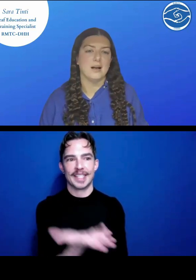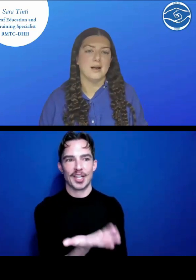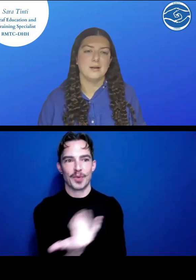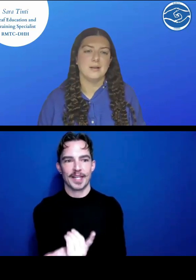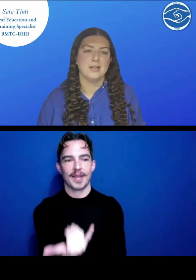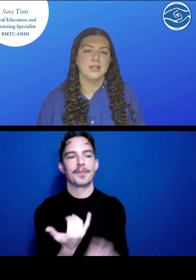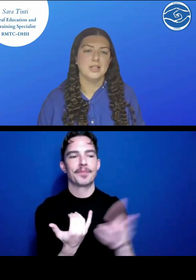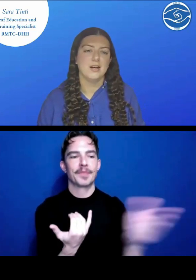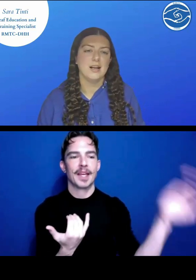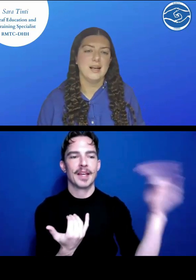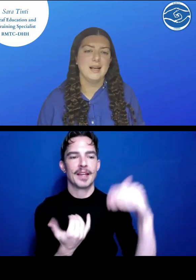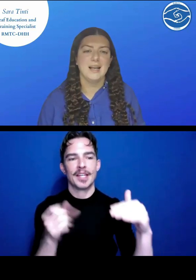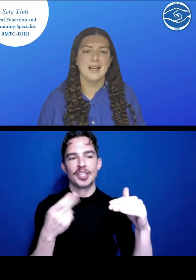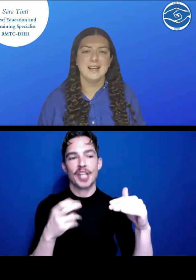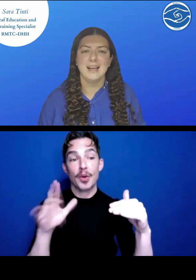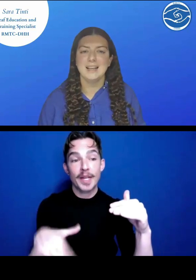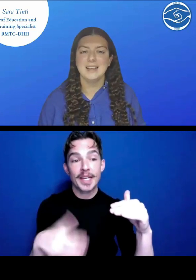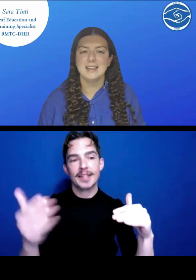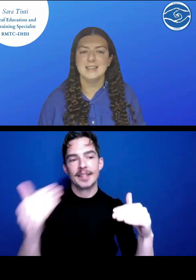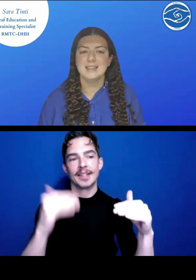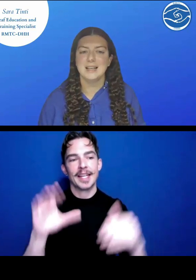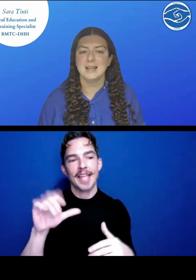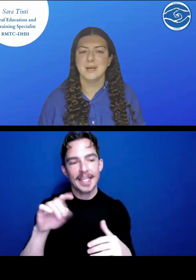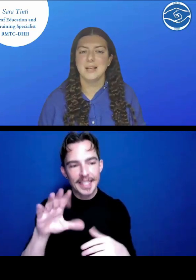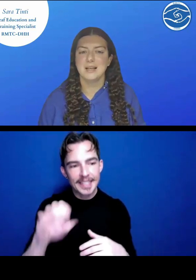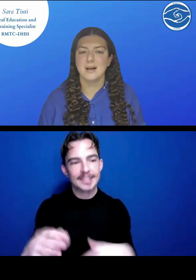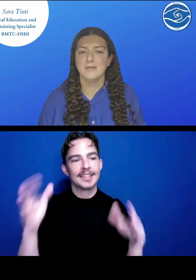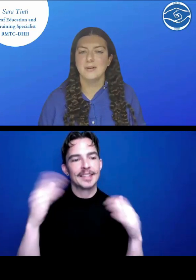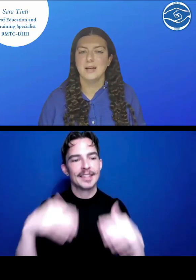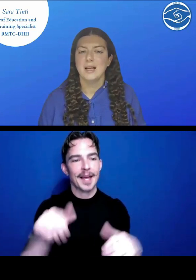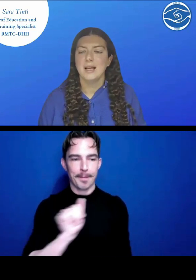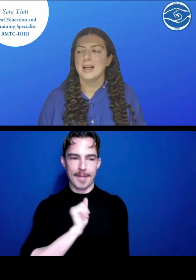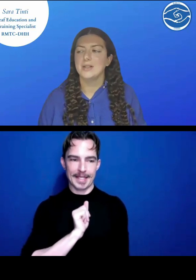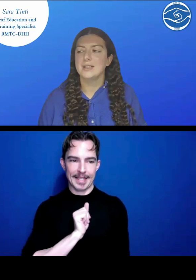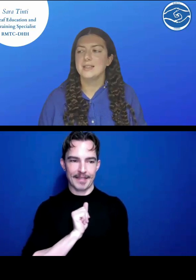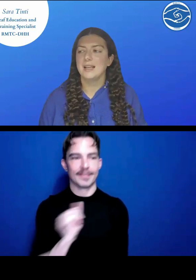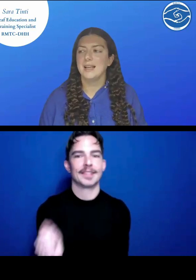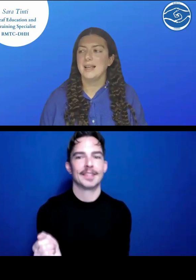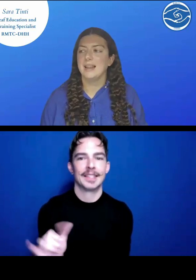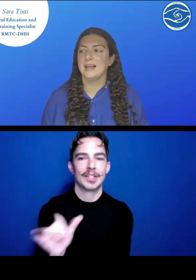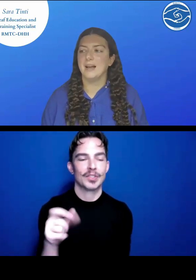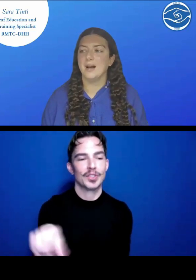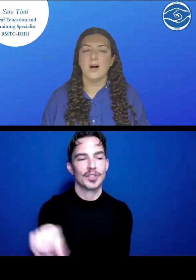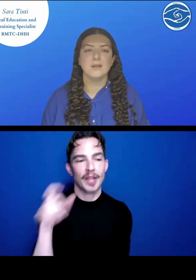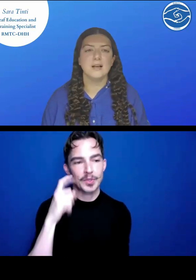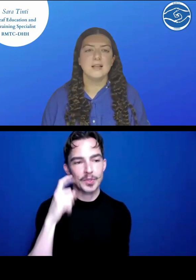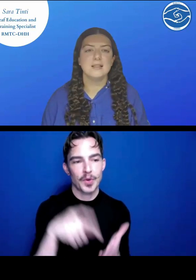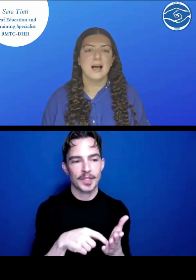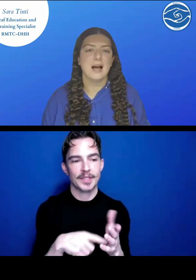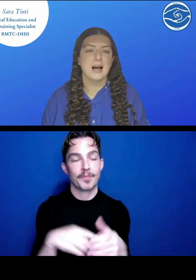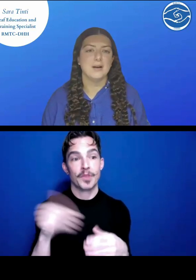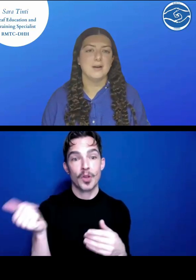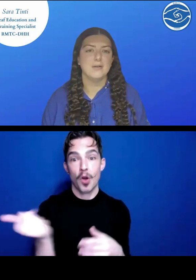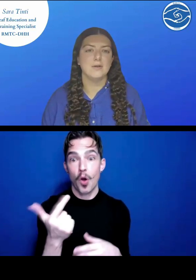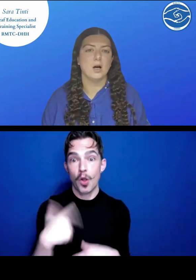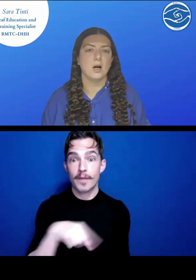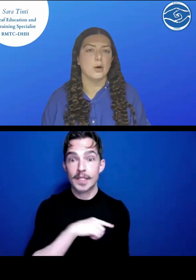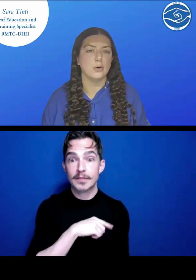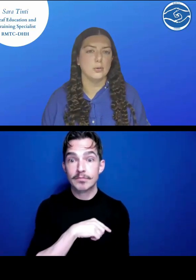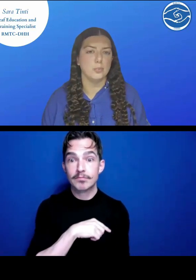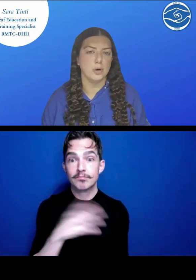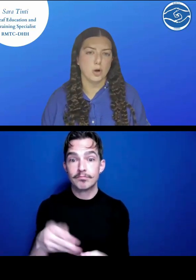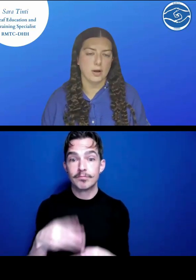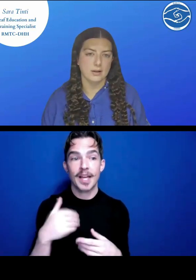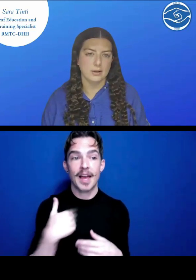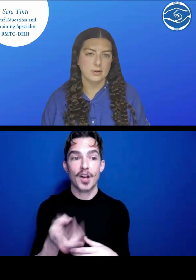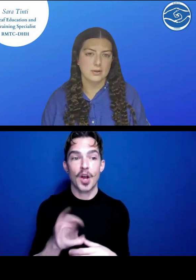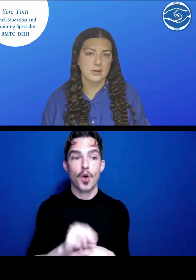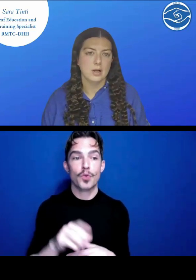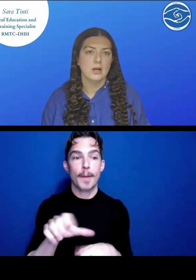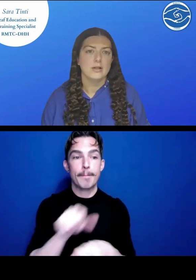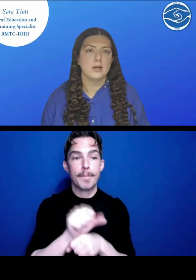got Sherry and Candace and myself. And you'll see that all of us have our own bookable calendars.